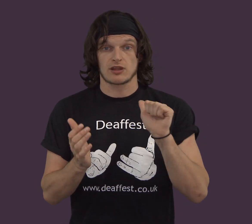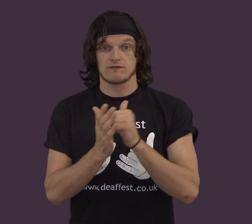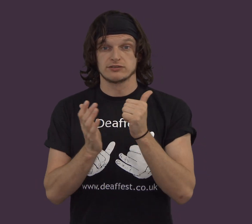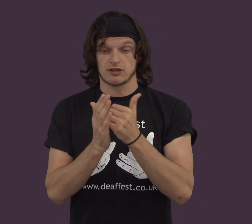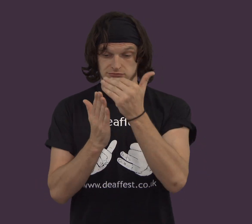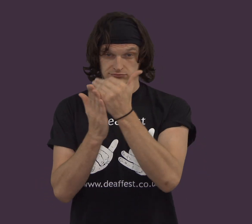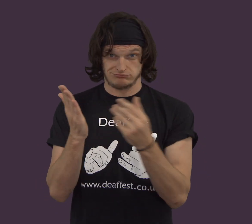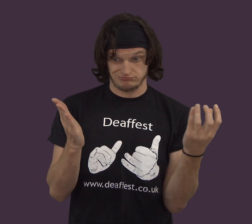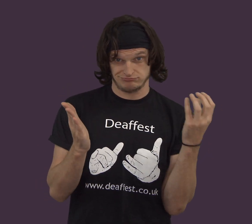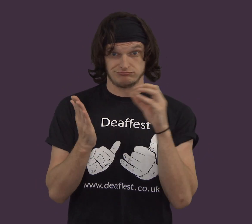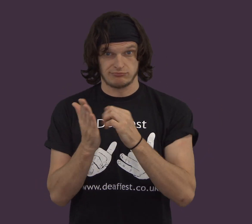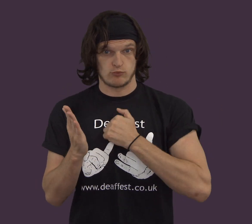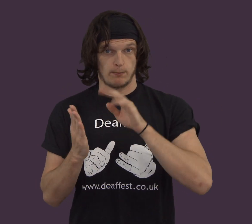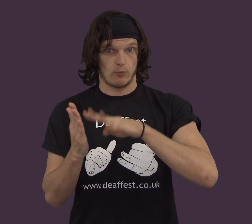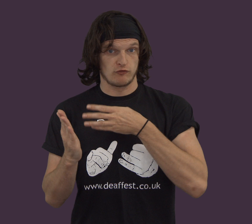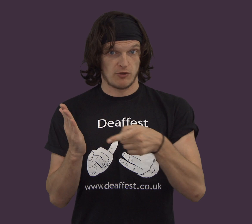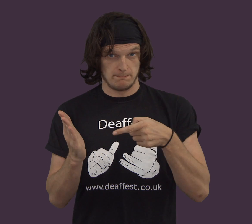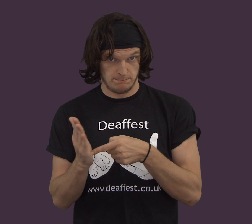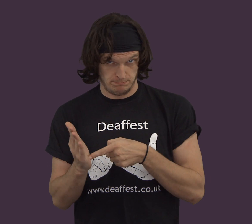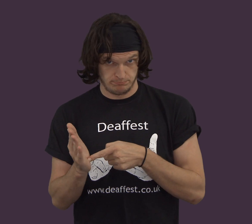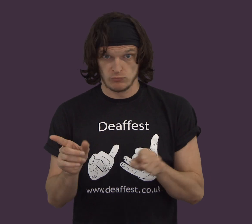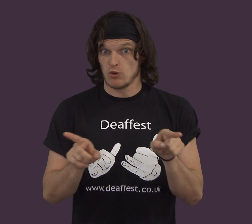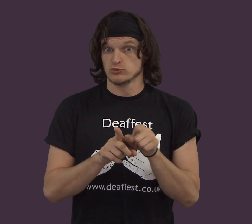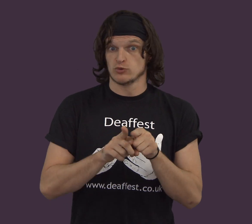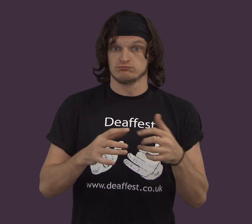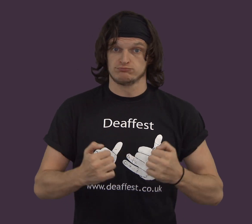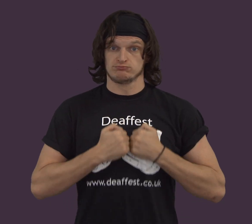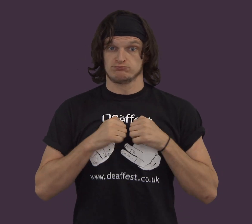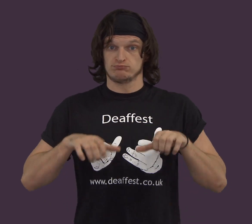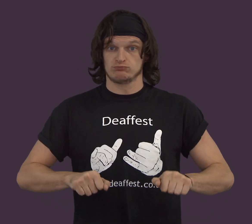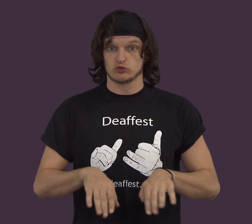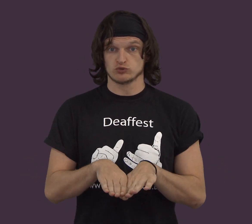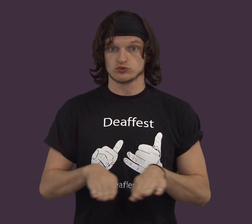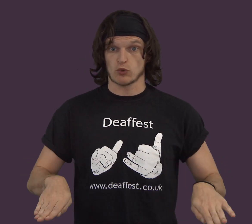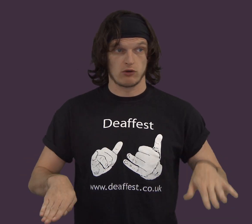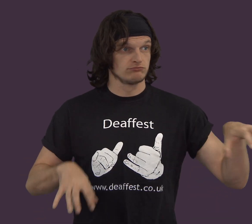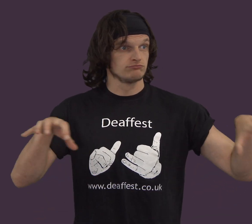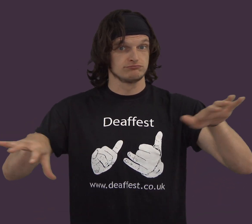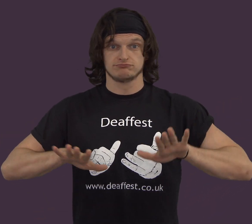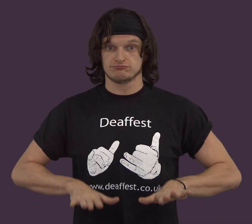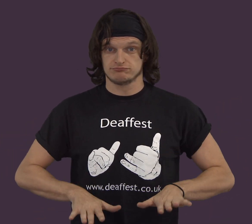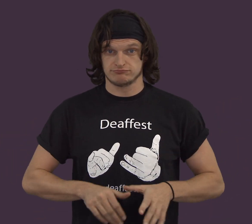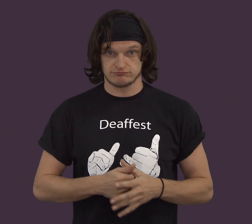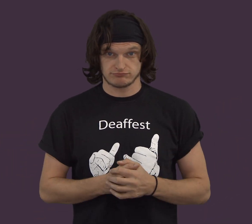We can also advertise your brand in our festival programme. You could host a stall at the Deaffest Stalls Fair.